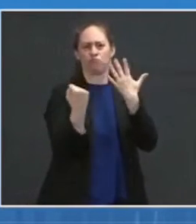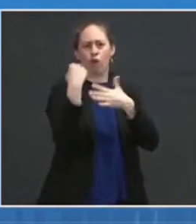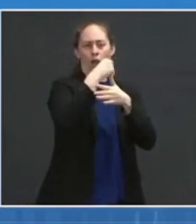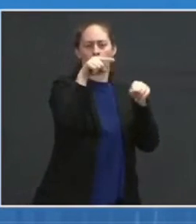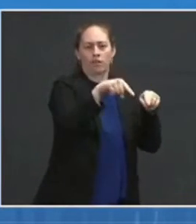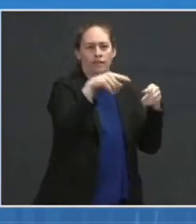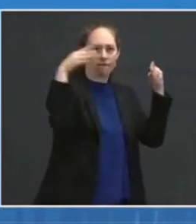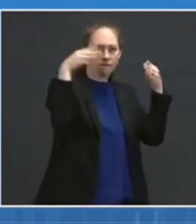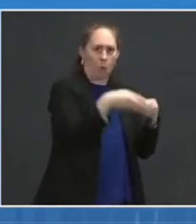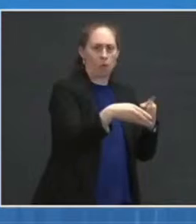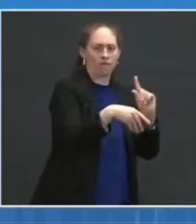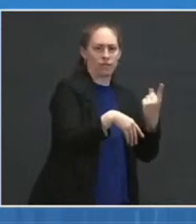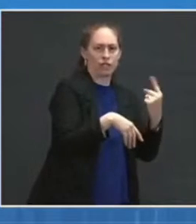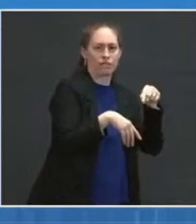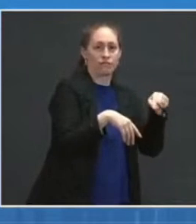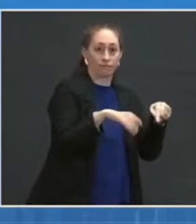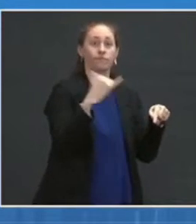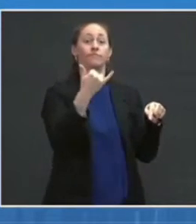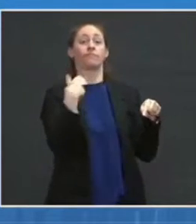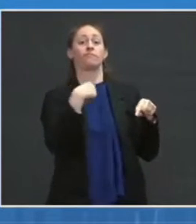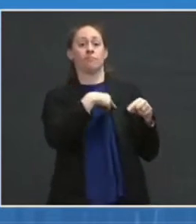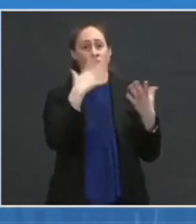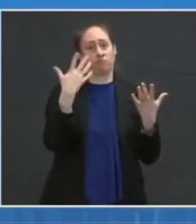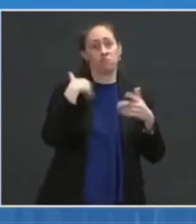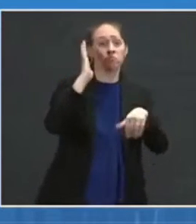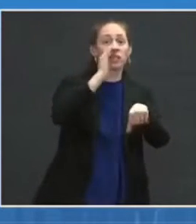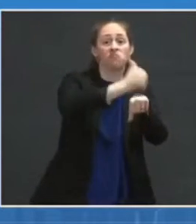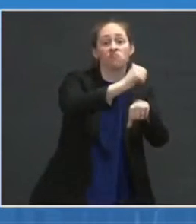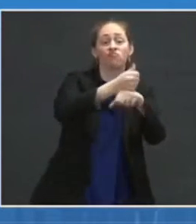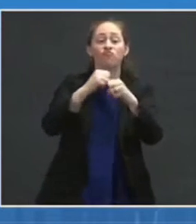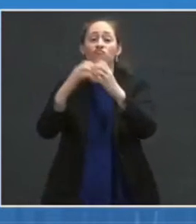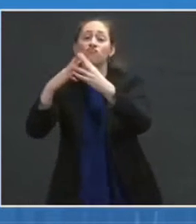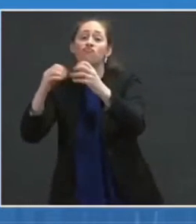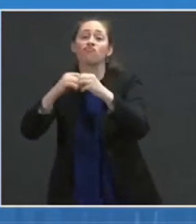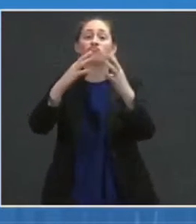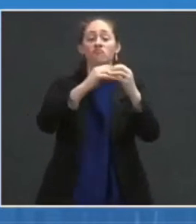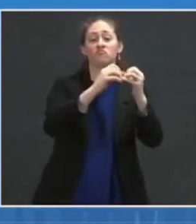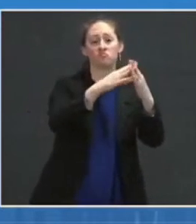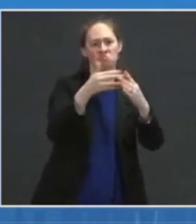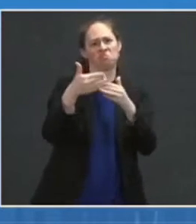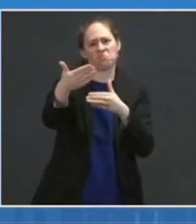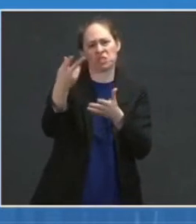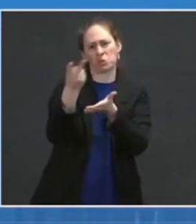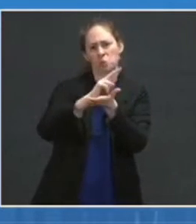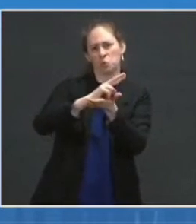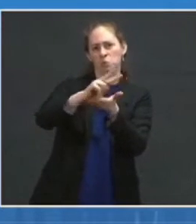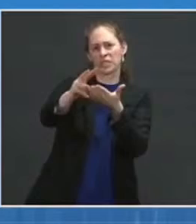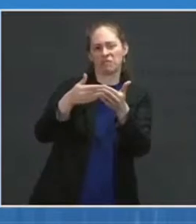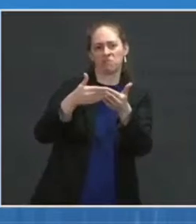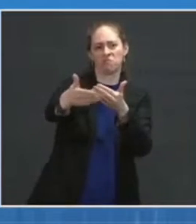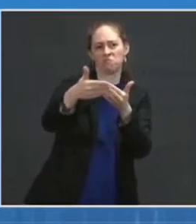THE SITES SET UP. WE EXPECT BOTH -- WE EXPECT ALL